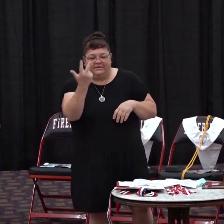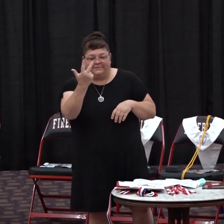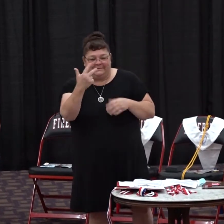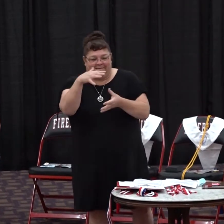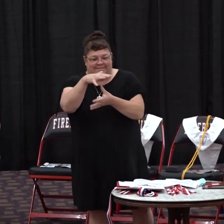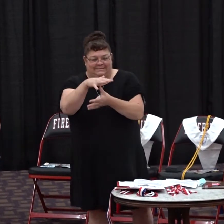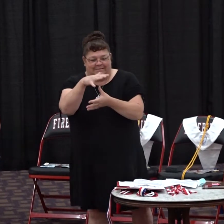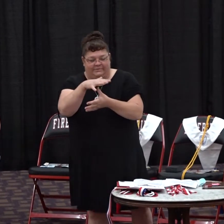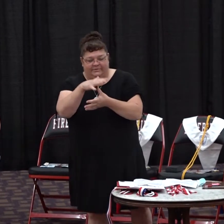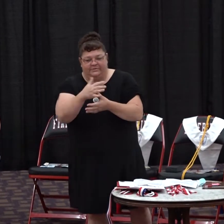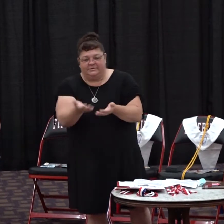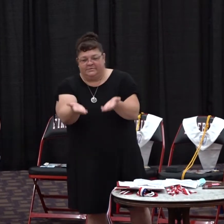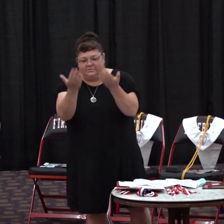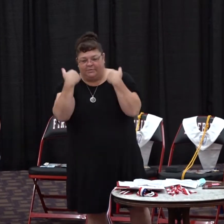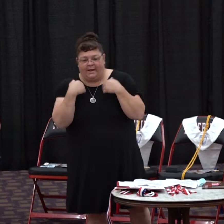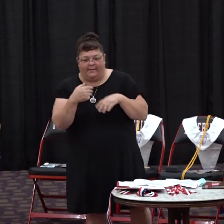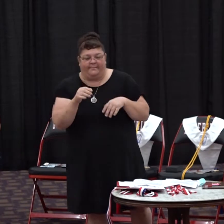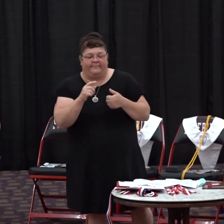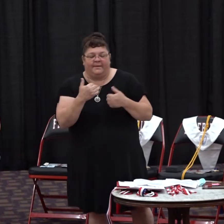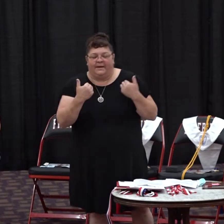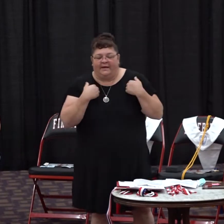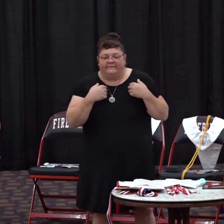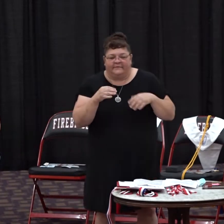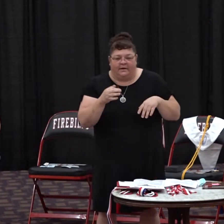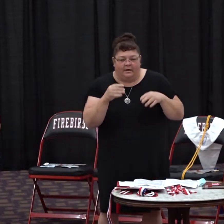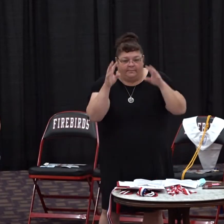Now it is the time for our three seniors to come up.